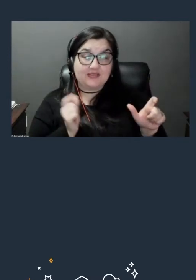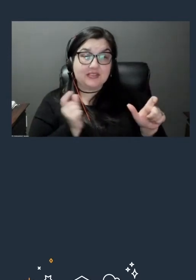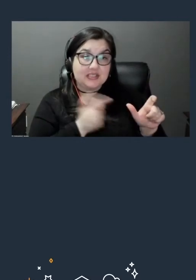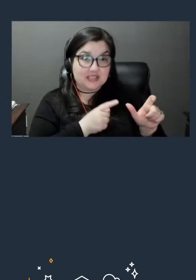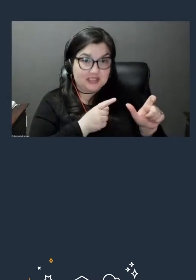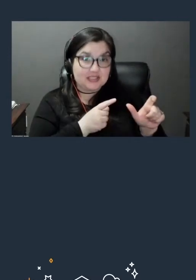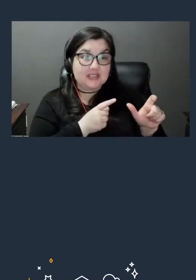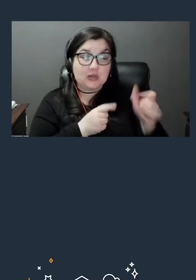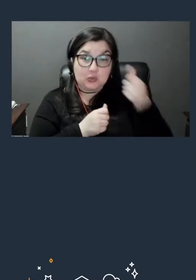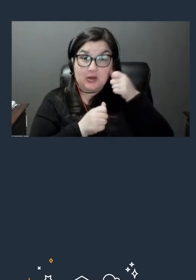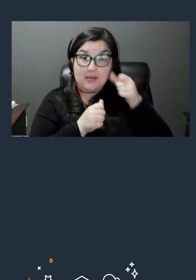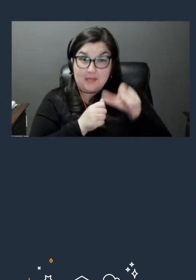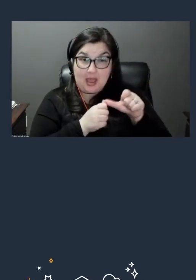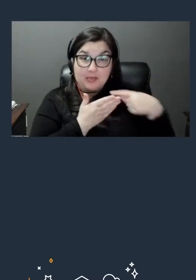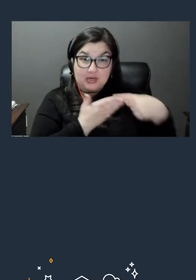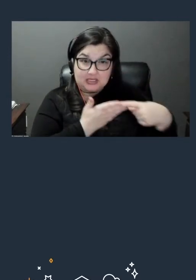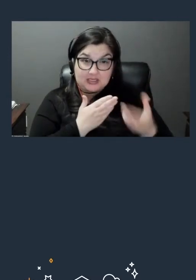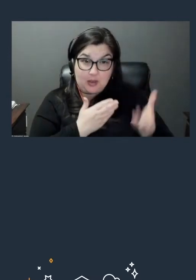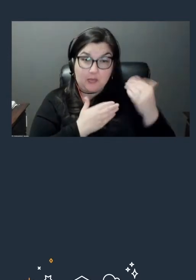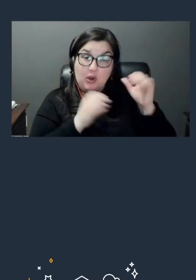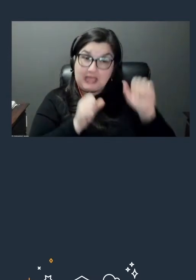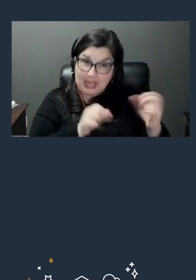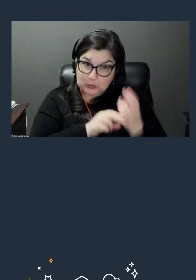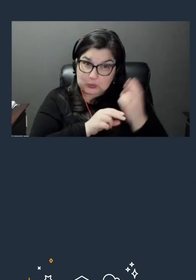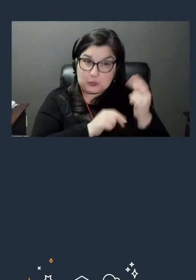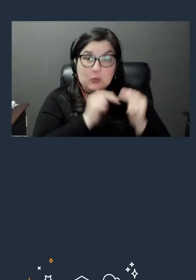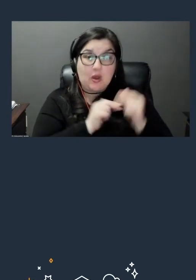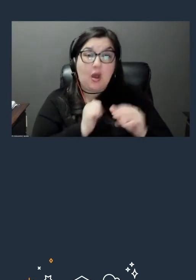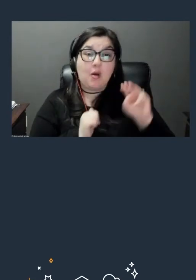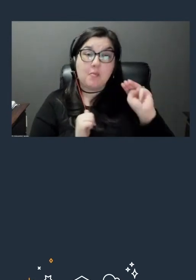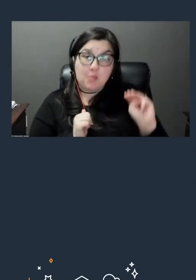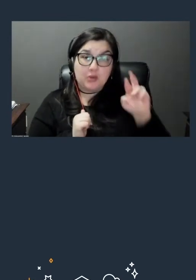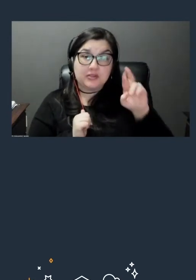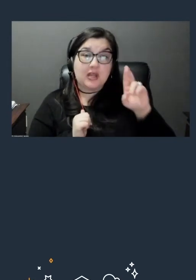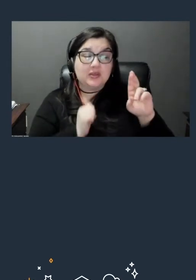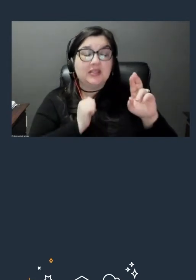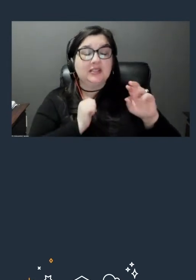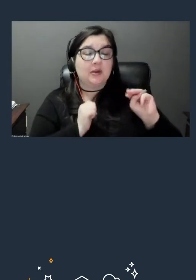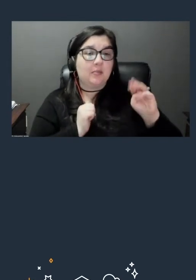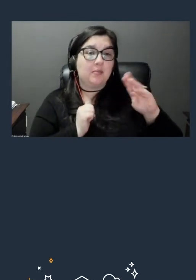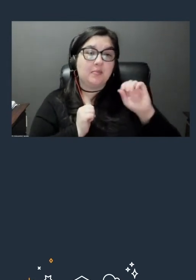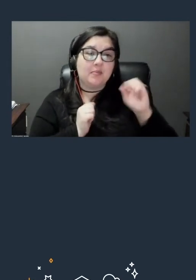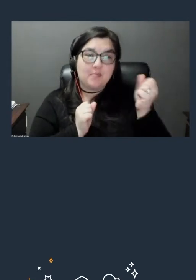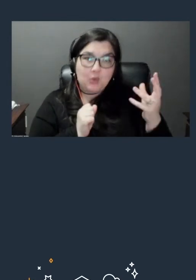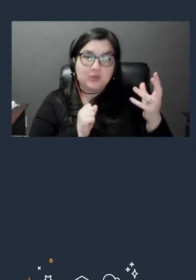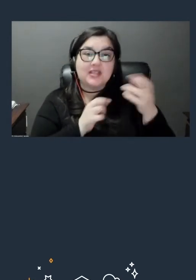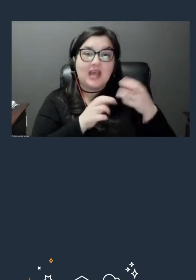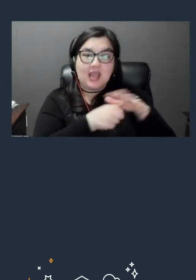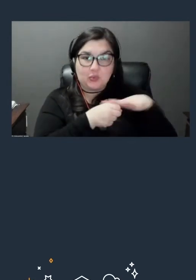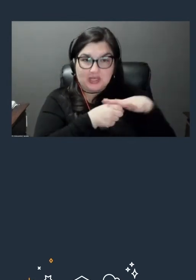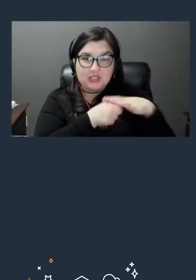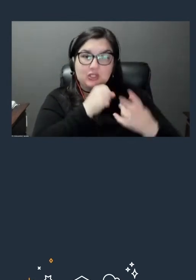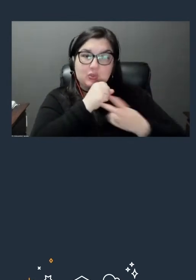you can use it to build a multi-region storage solution. So when I click on multi-region access point,